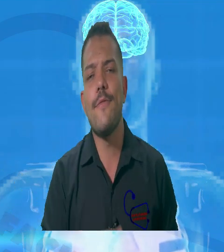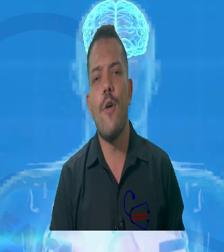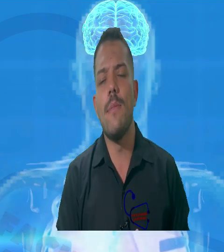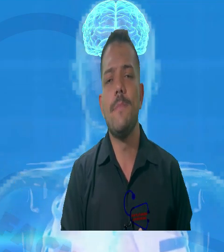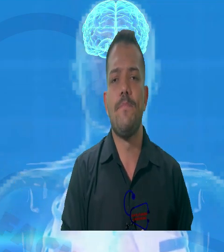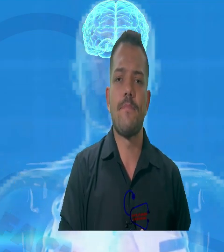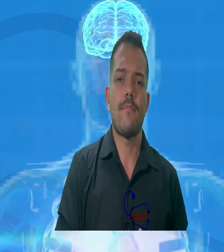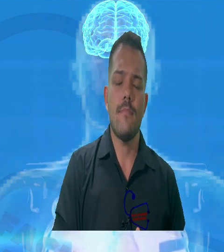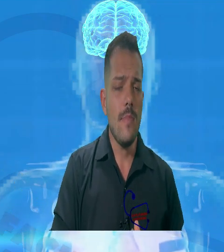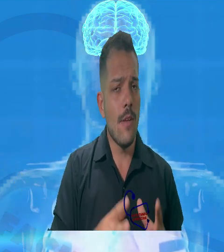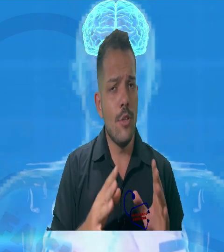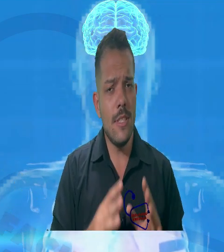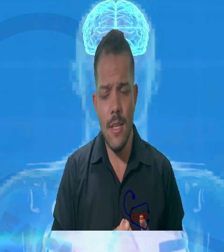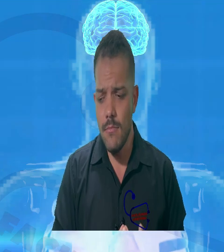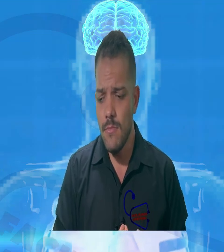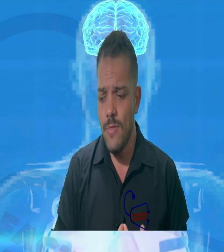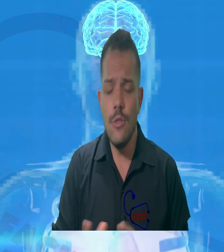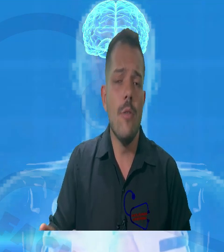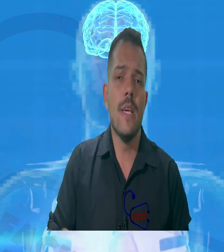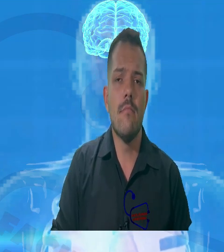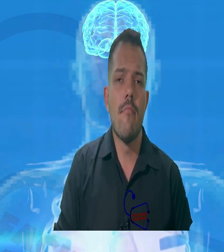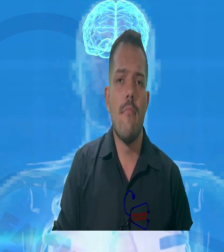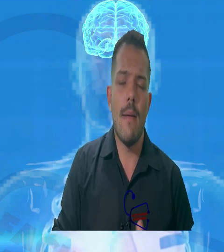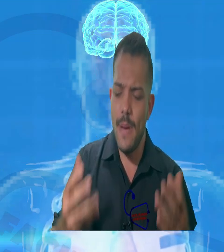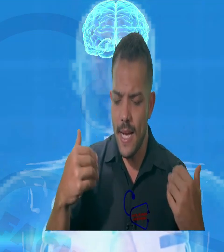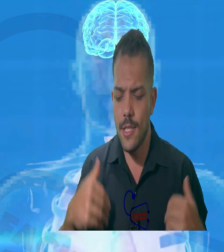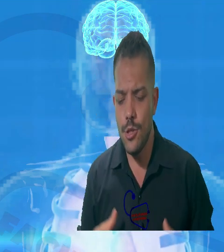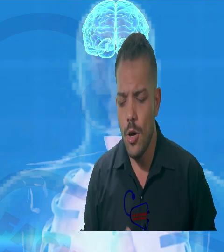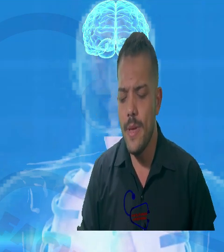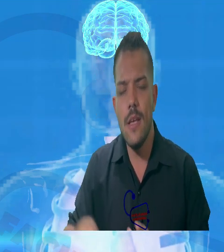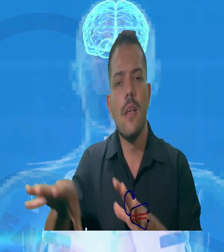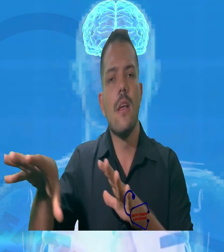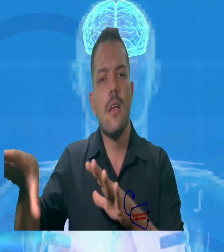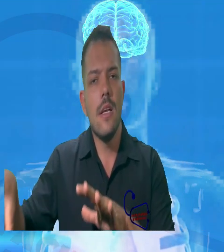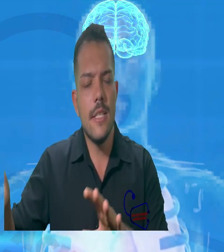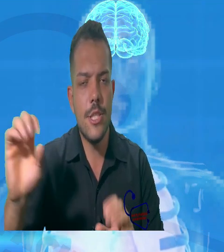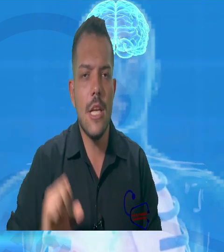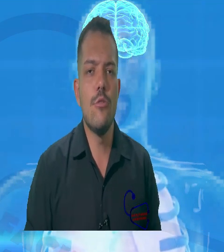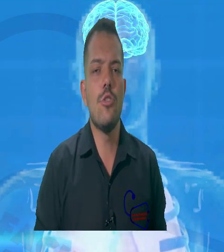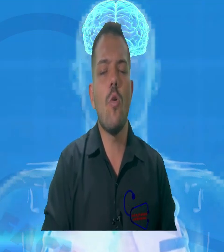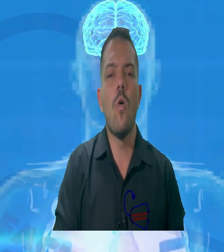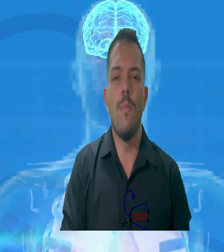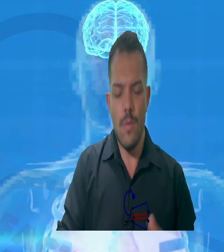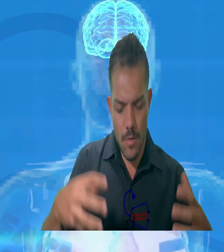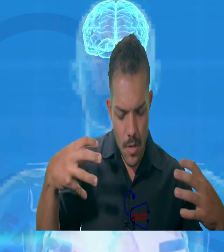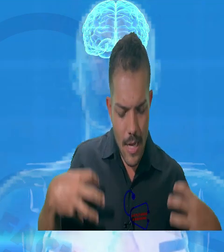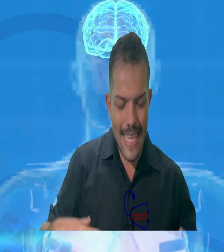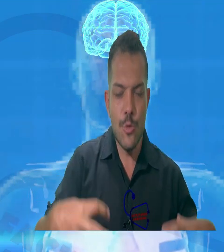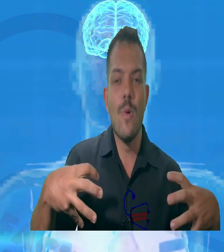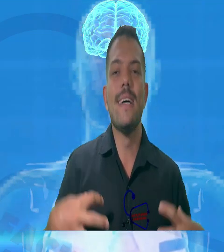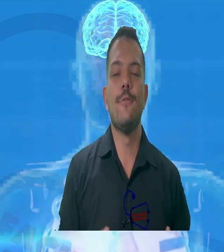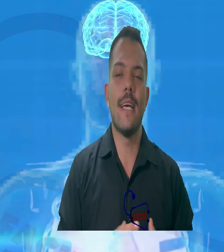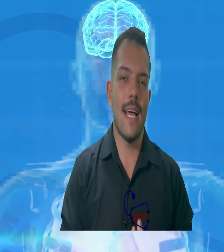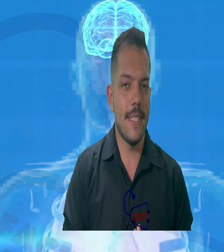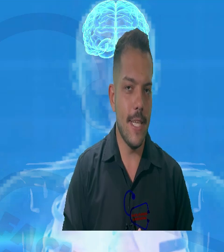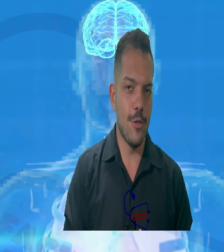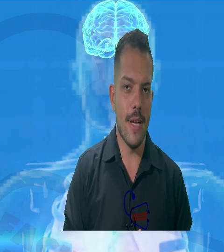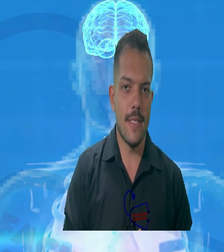way you go to sleep apply it before going to sleep and leave it there your body acting in those regions